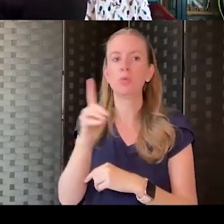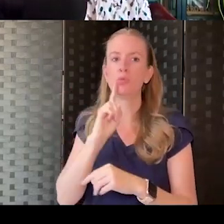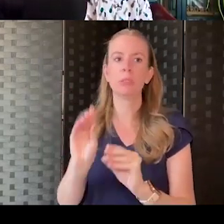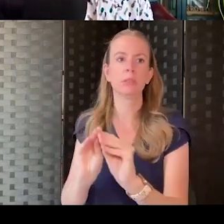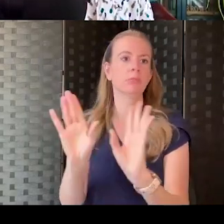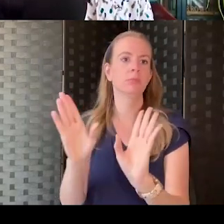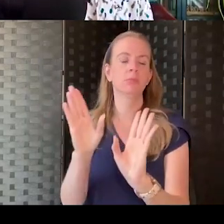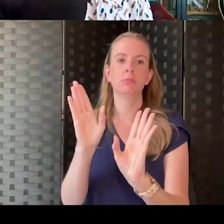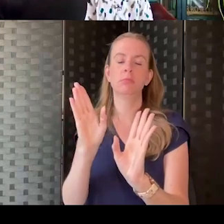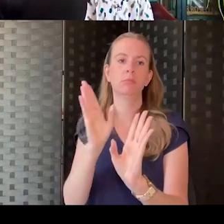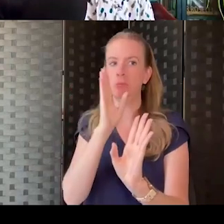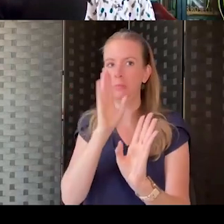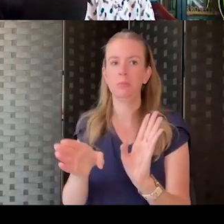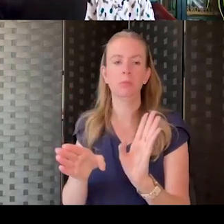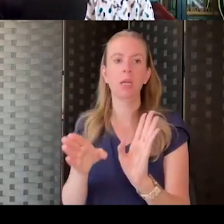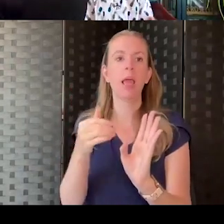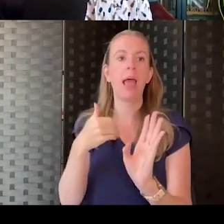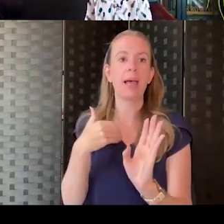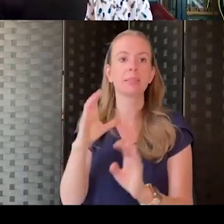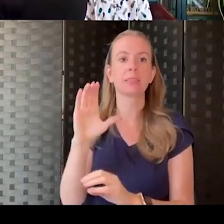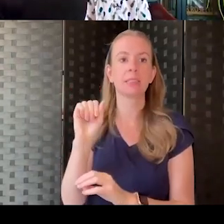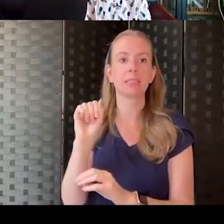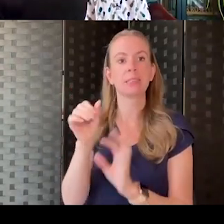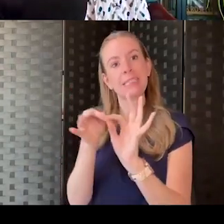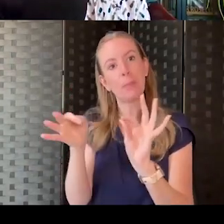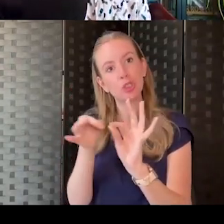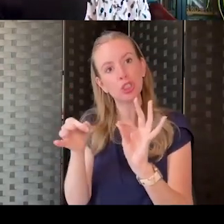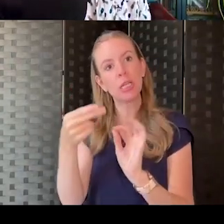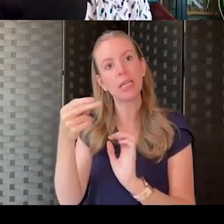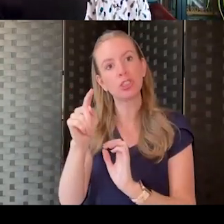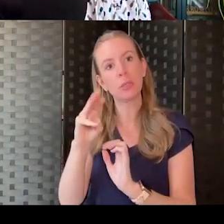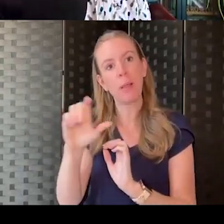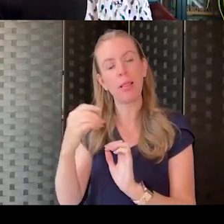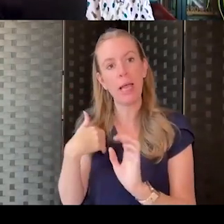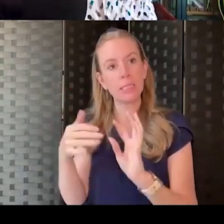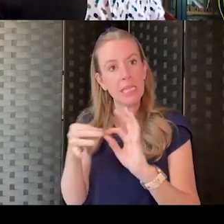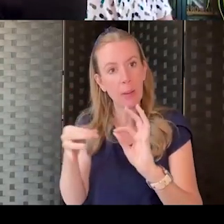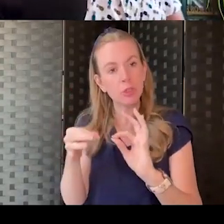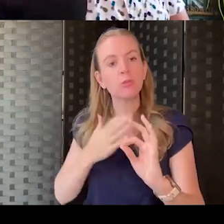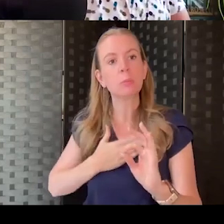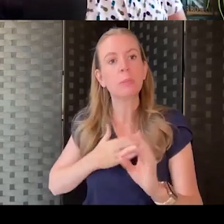Ideally, it gets a caption. HTML has a caption element, so please use it, it functions well,